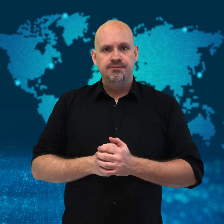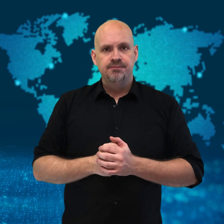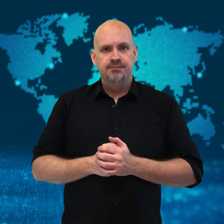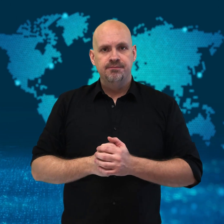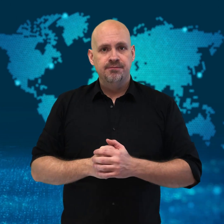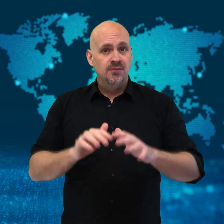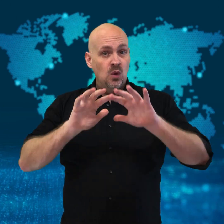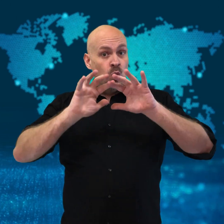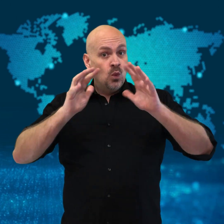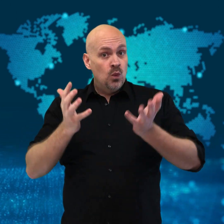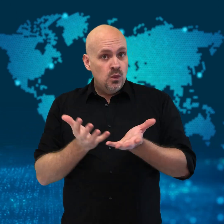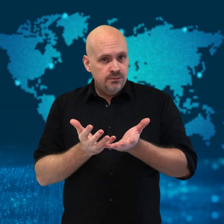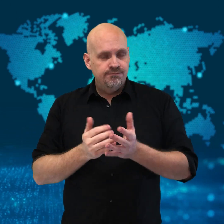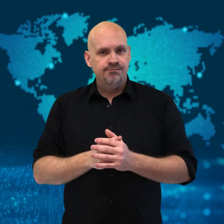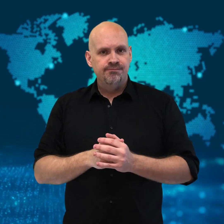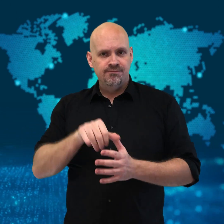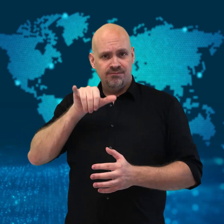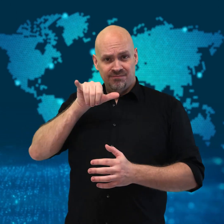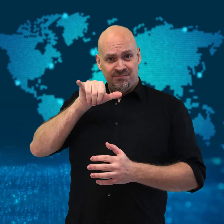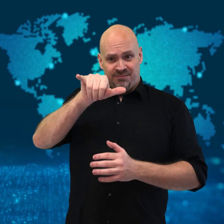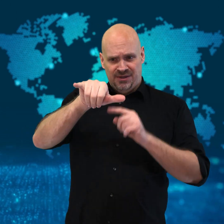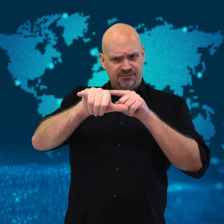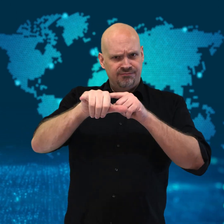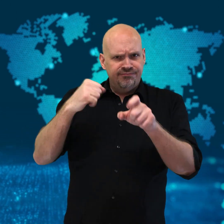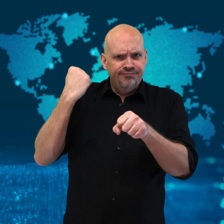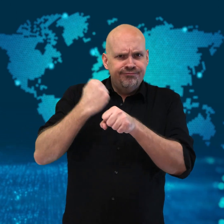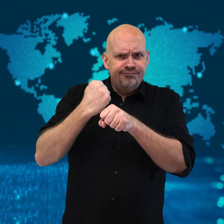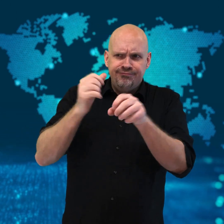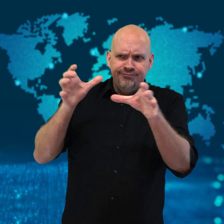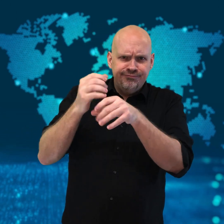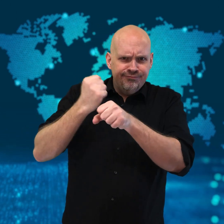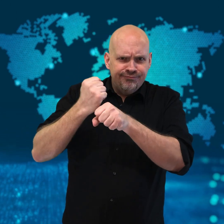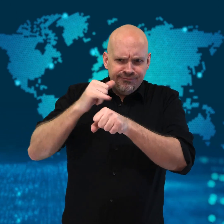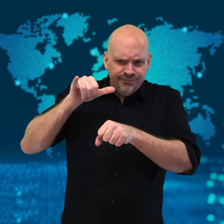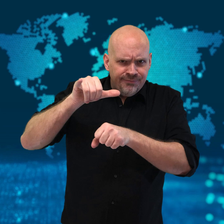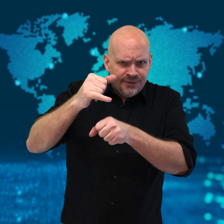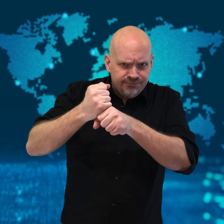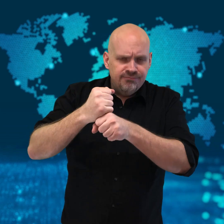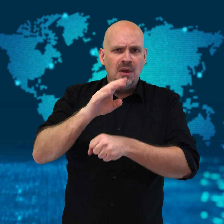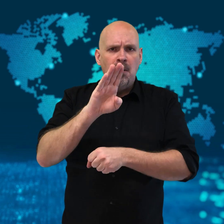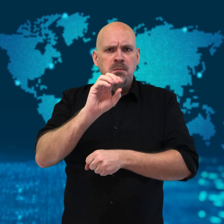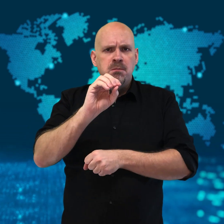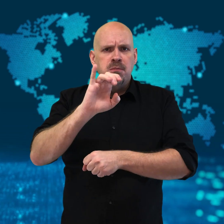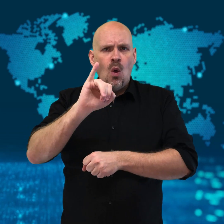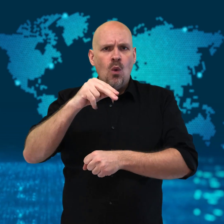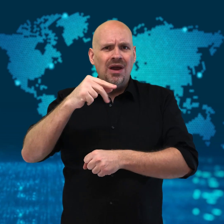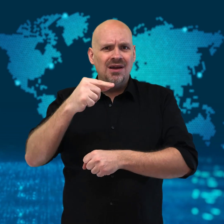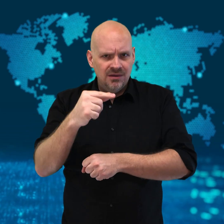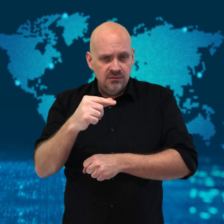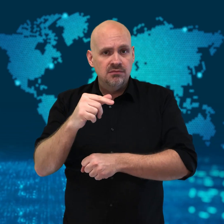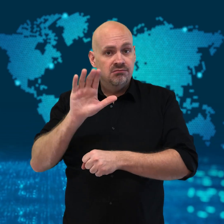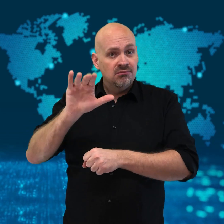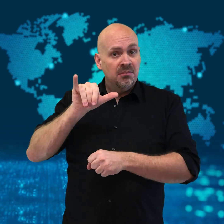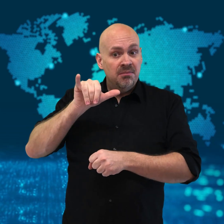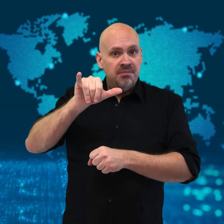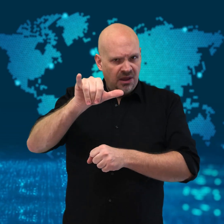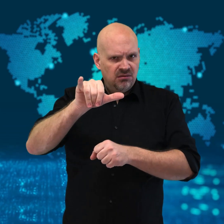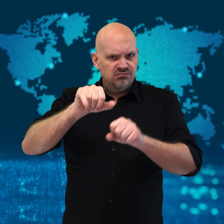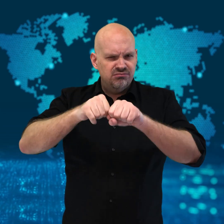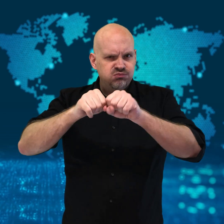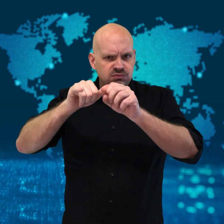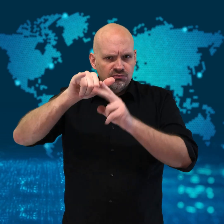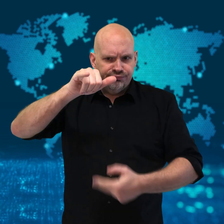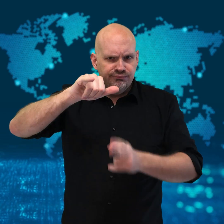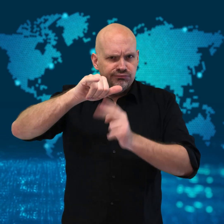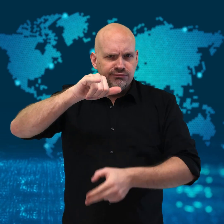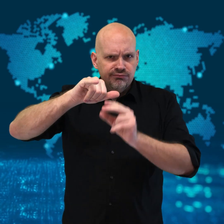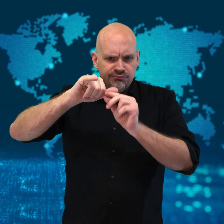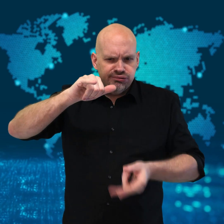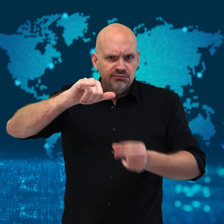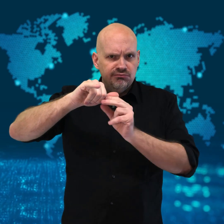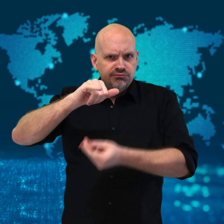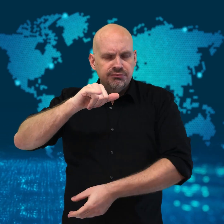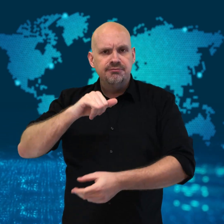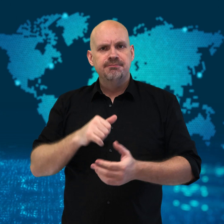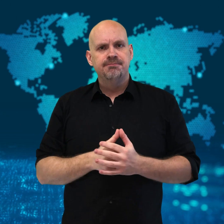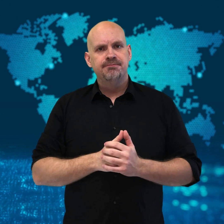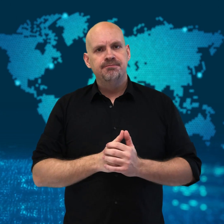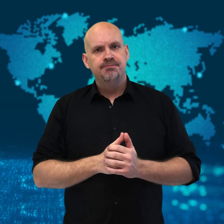Pieces fall off Boeing planes.